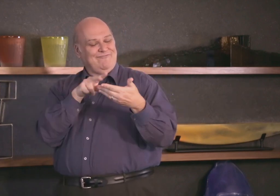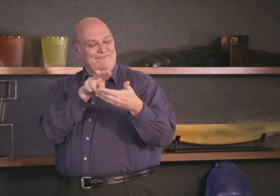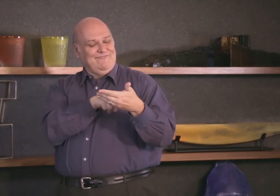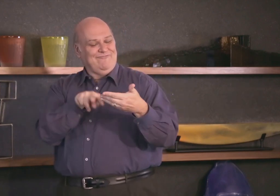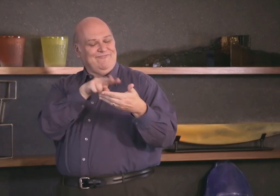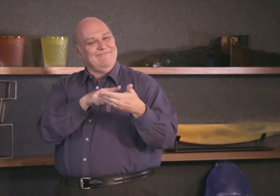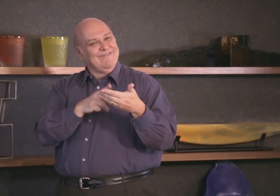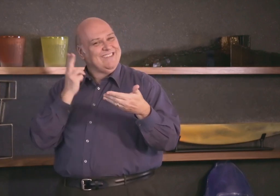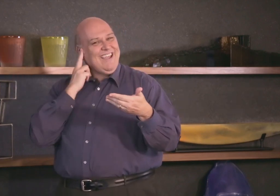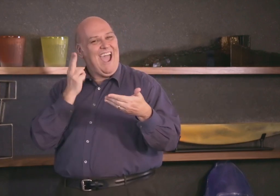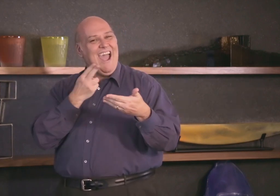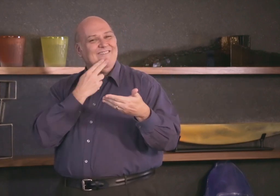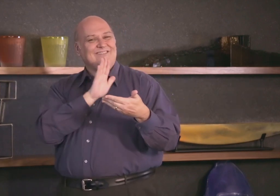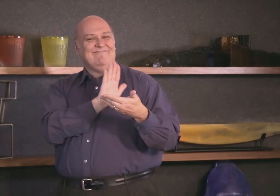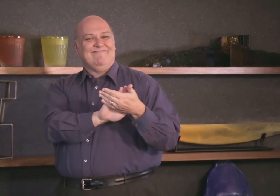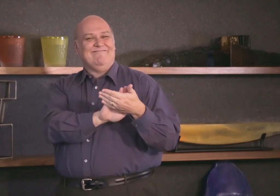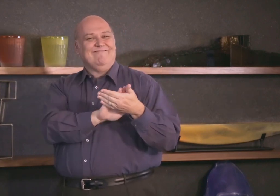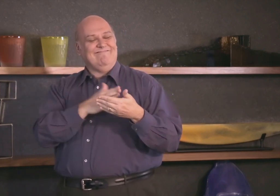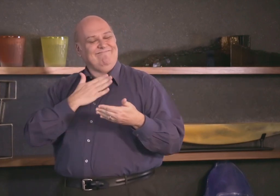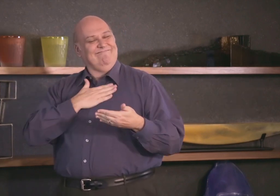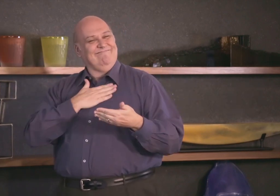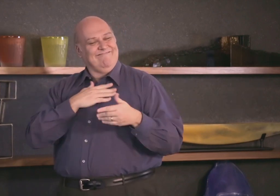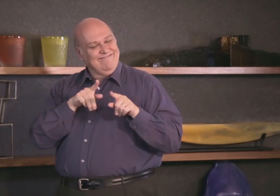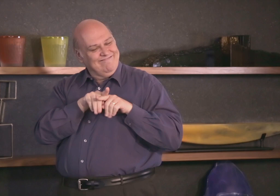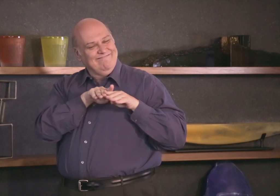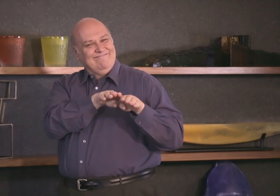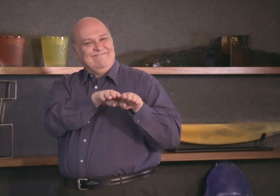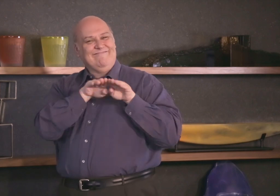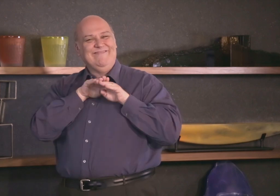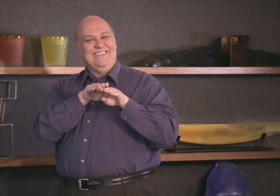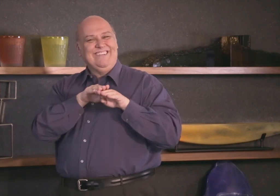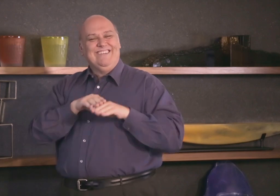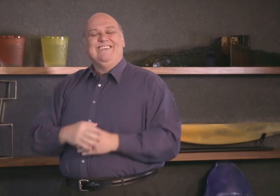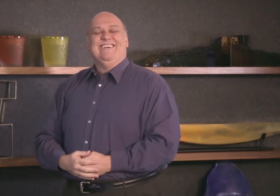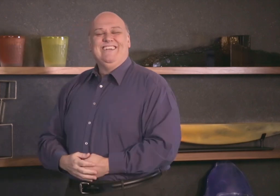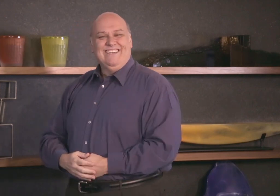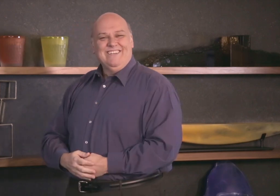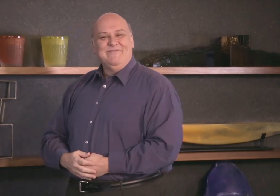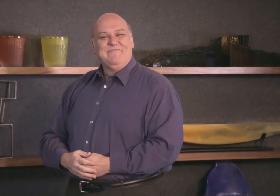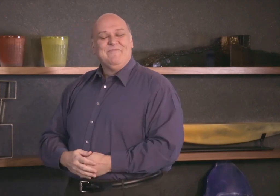Just like we used to get information from a newspaper.